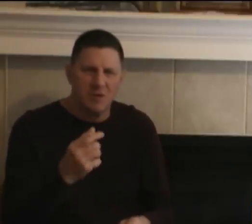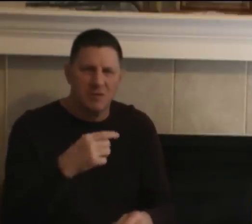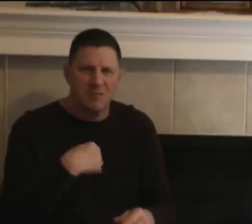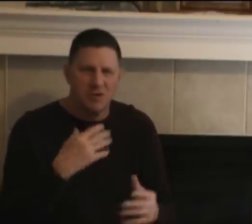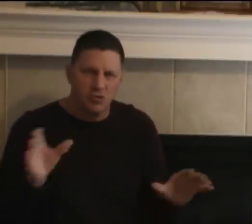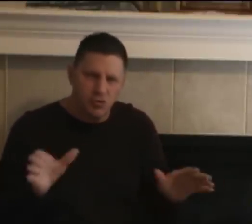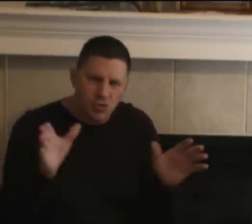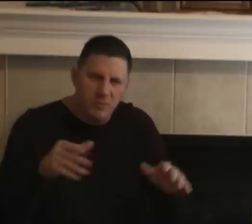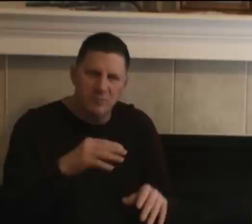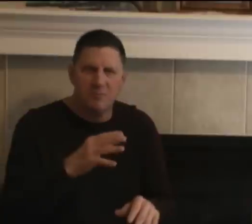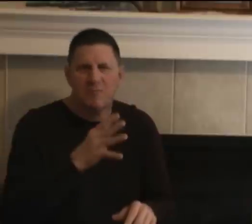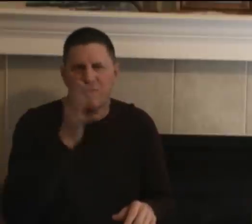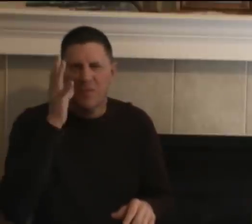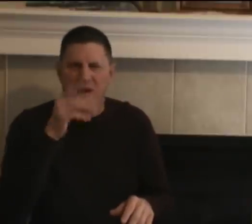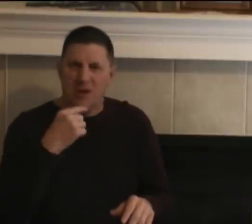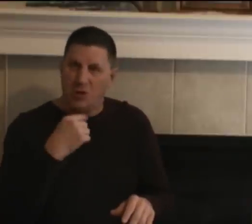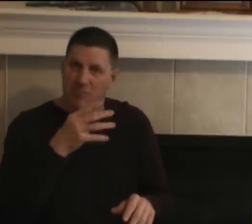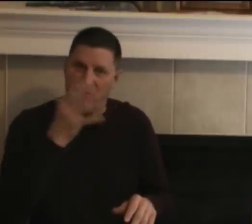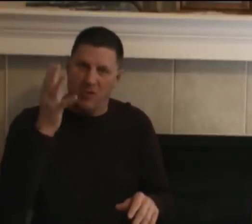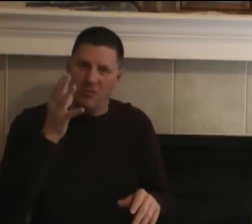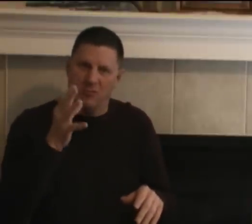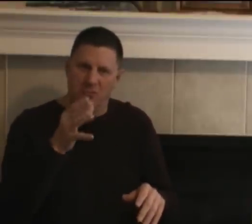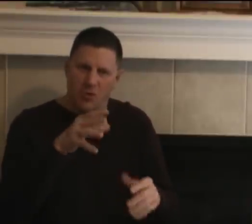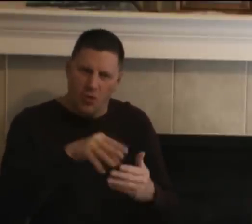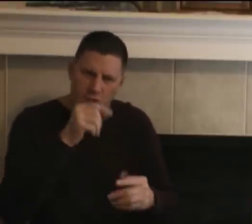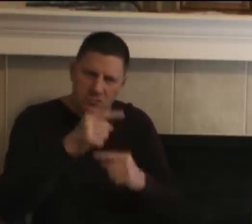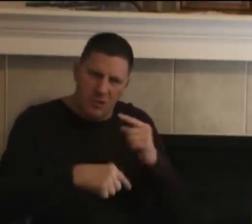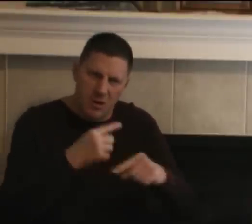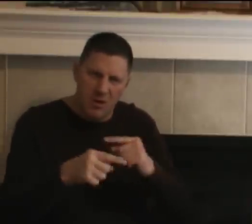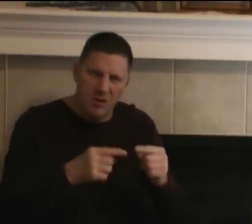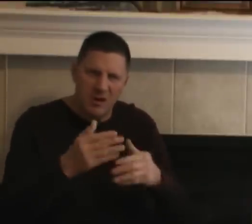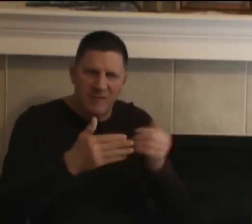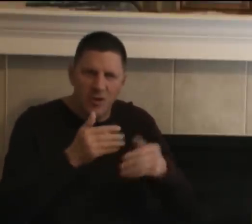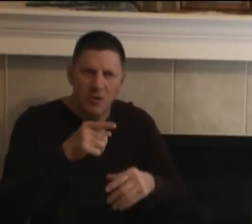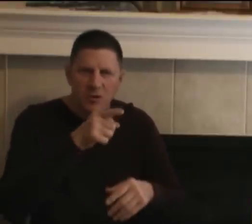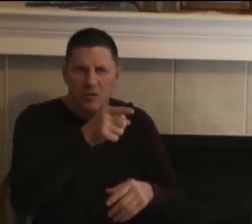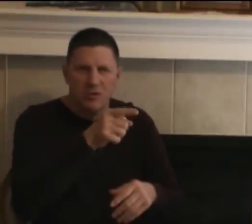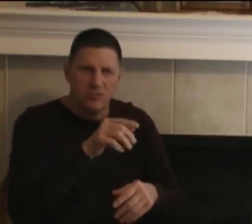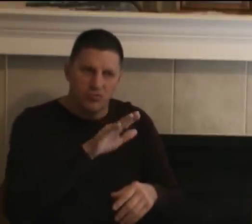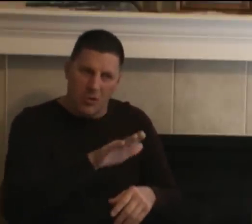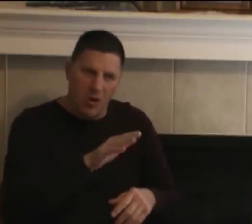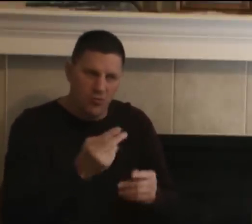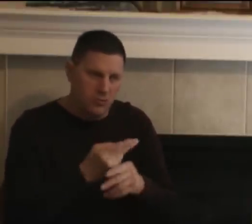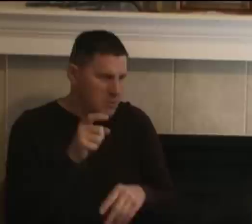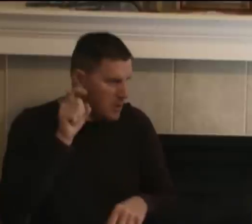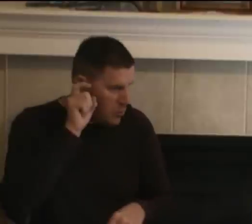on, sometimes. I definitely encourage hearing parents to learn Sign Language even if your